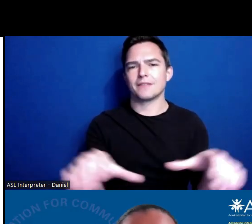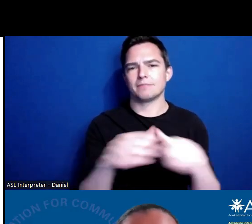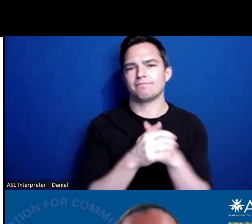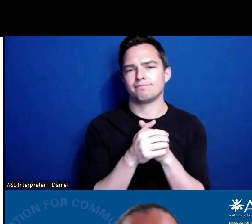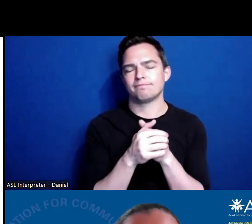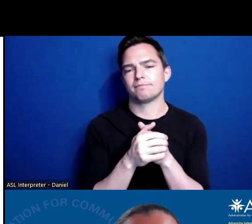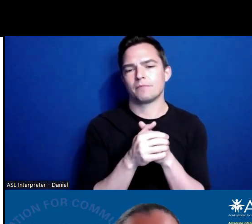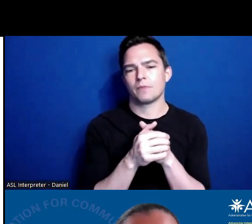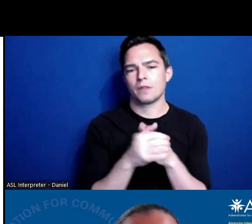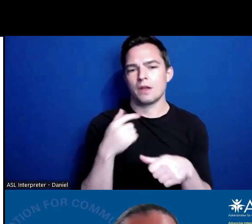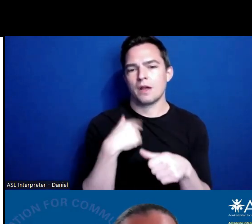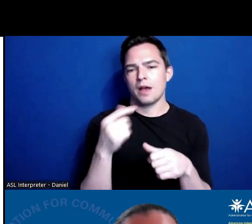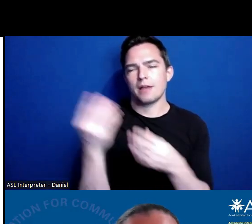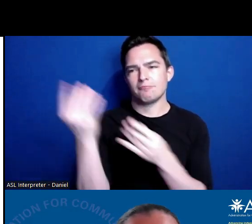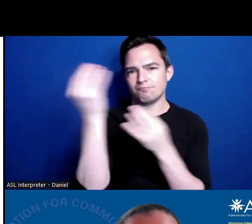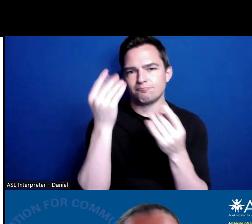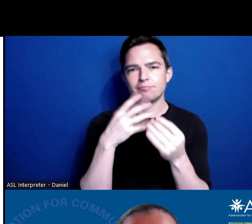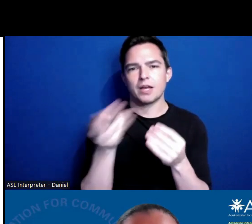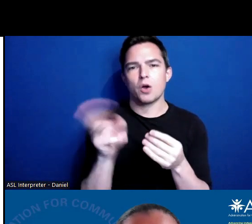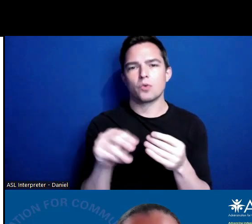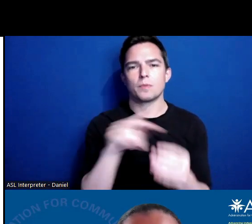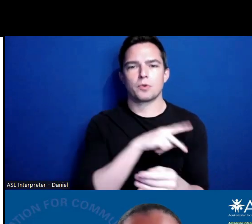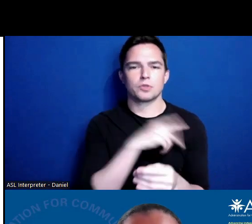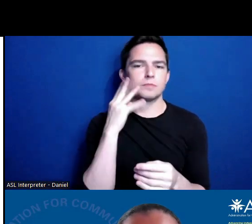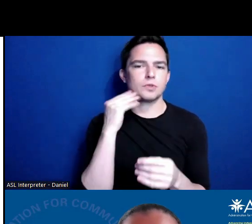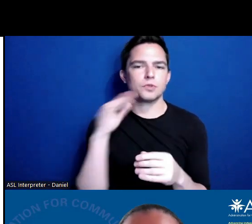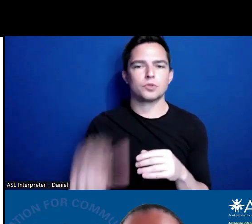As I reflect on my own personal experience growing up with a disability,